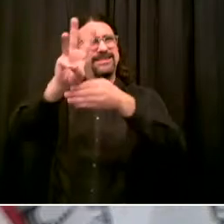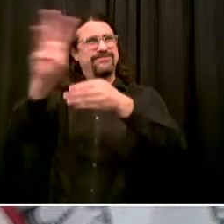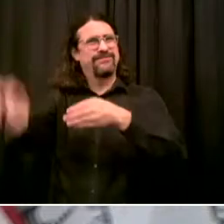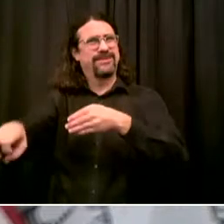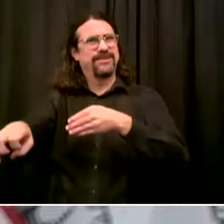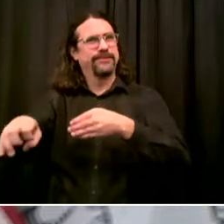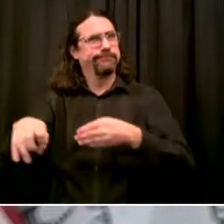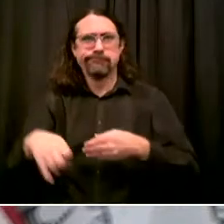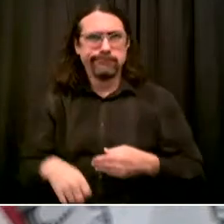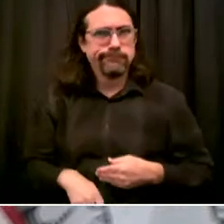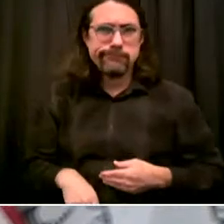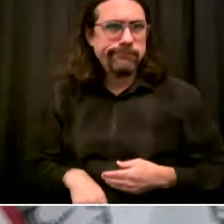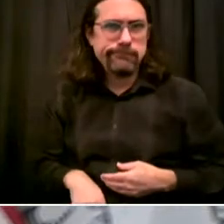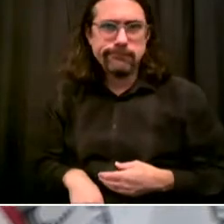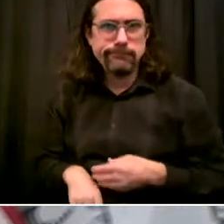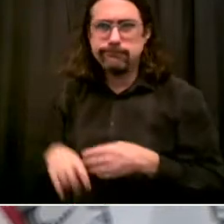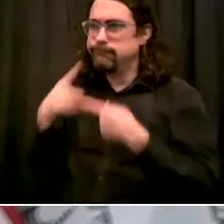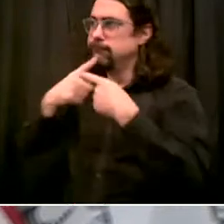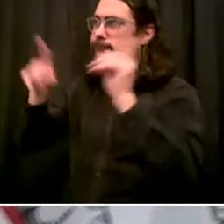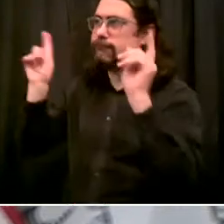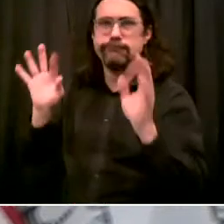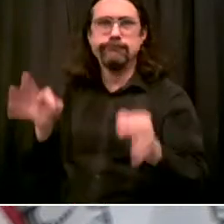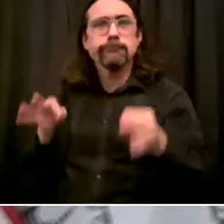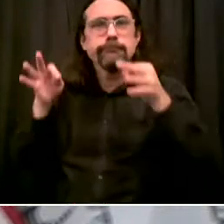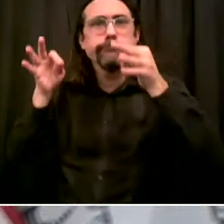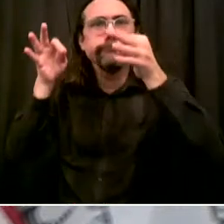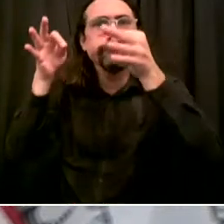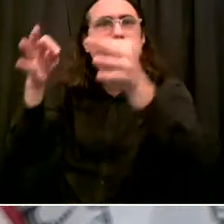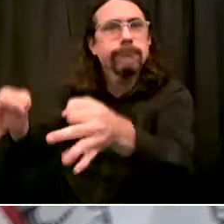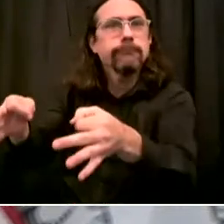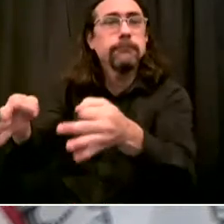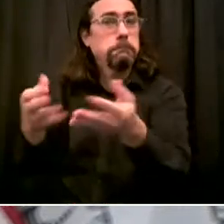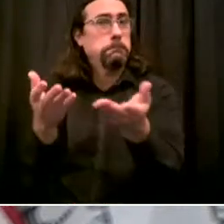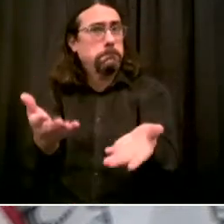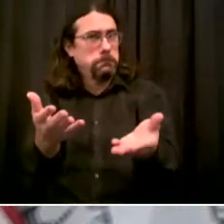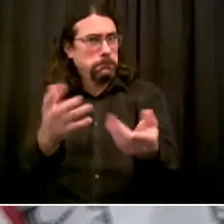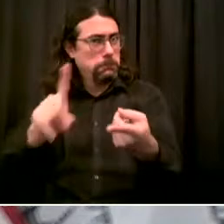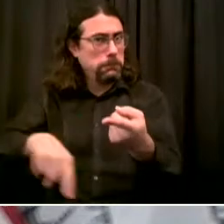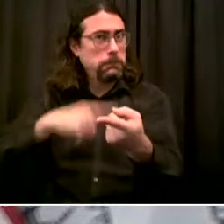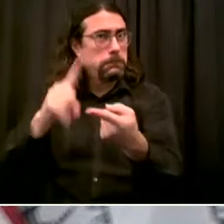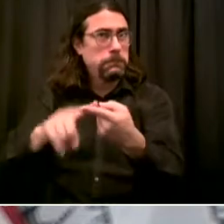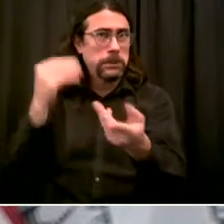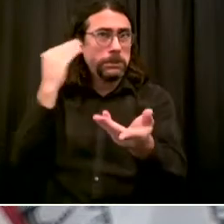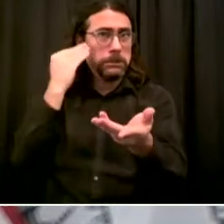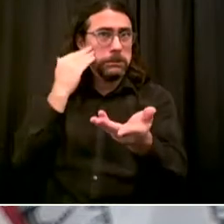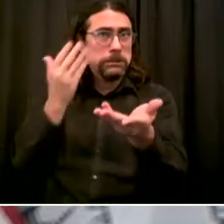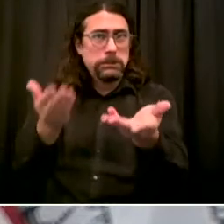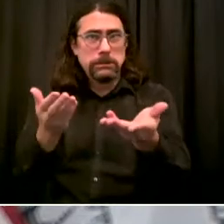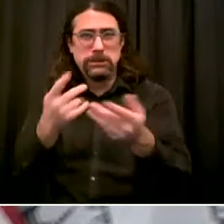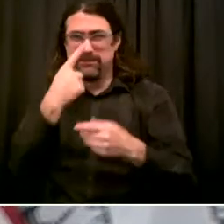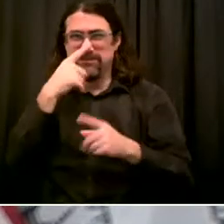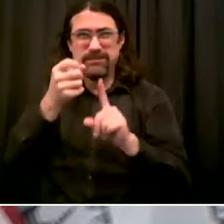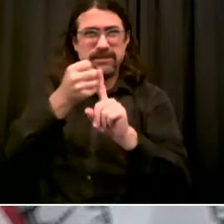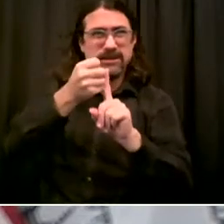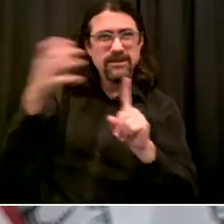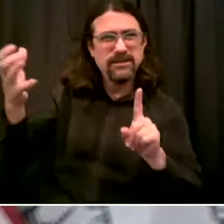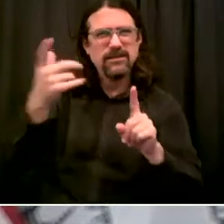CITY MIGHT ADMINISTER THE TESTS OR TLOUININE SSE OMOF THE CHANG